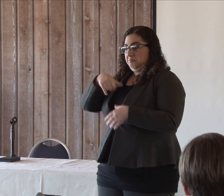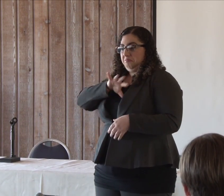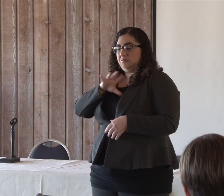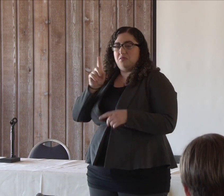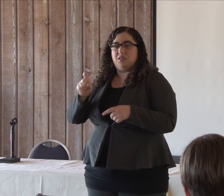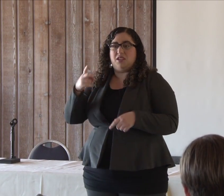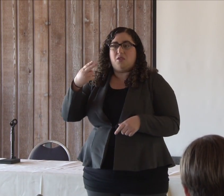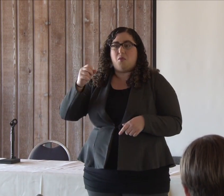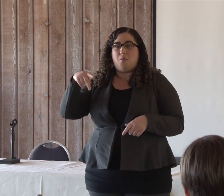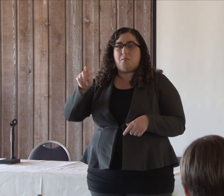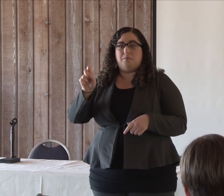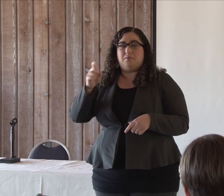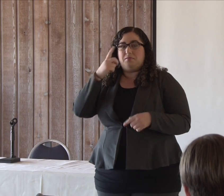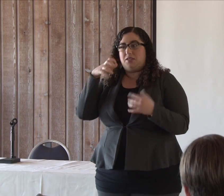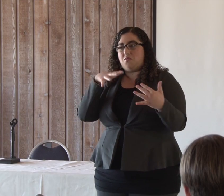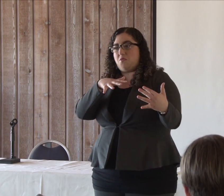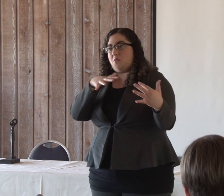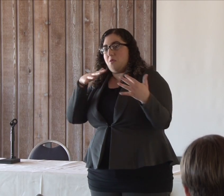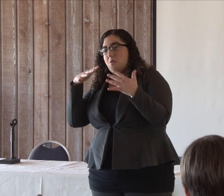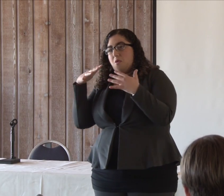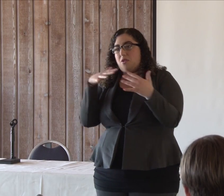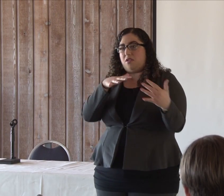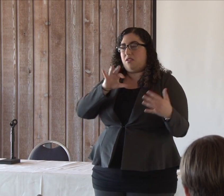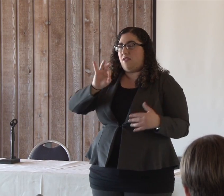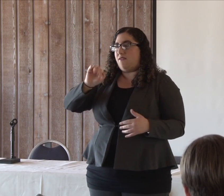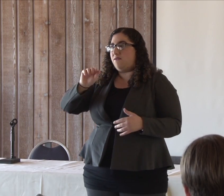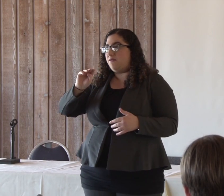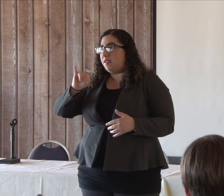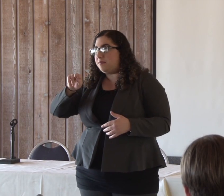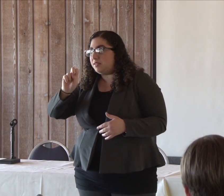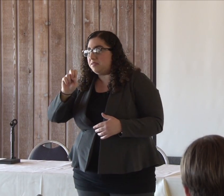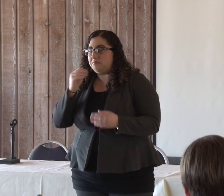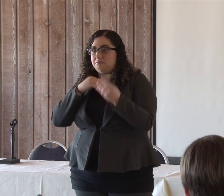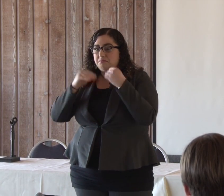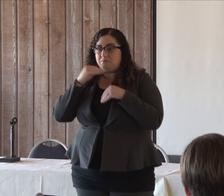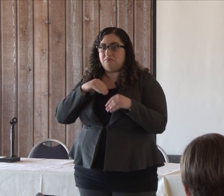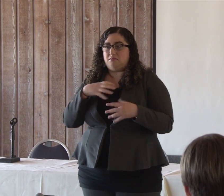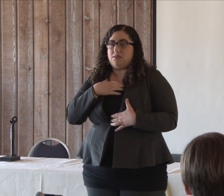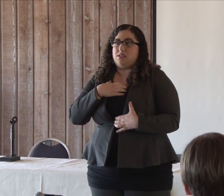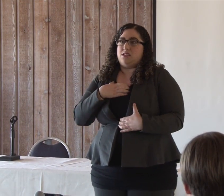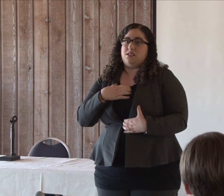At that time when I was born. The people in Palestine